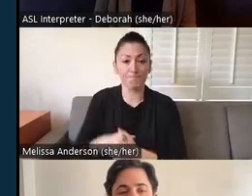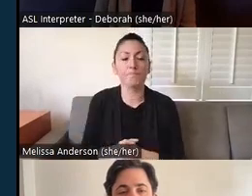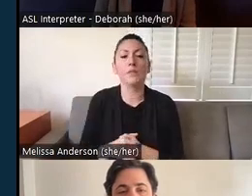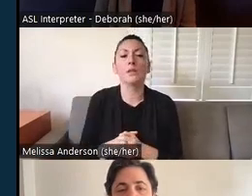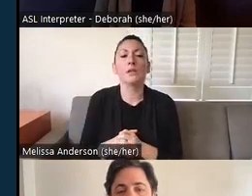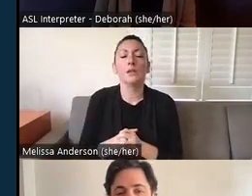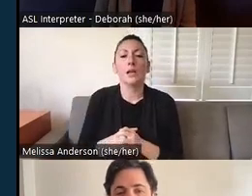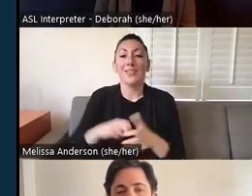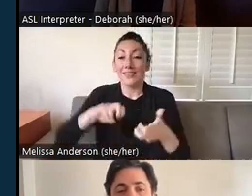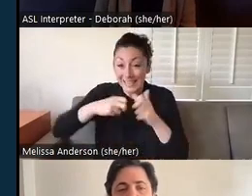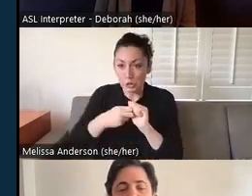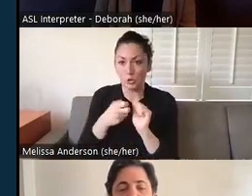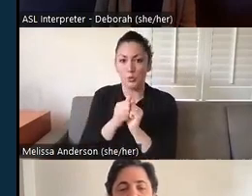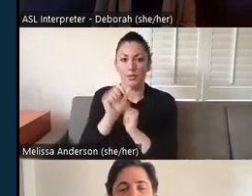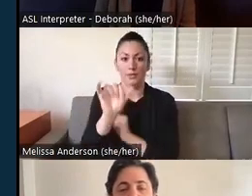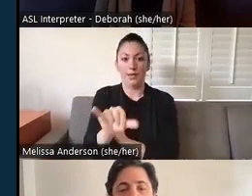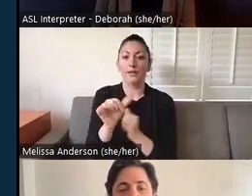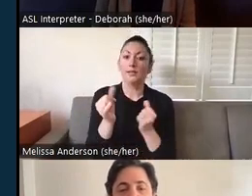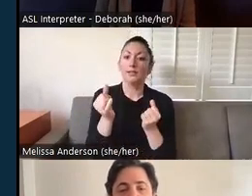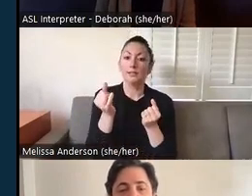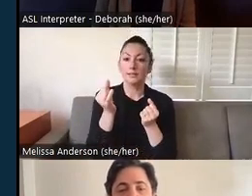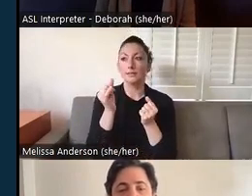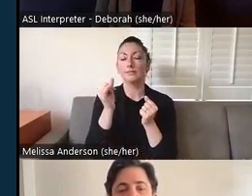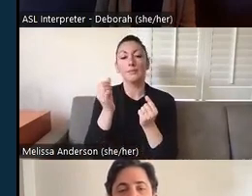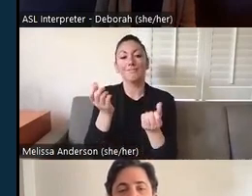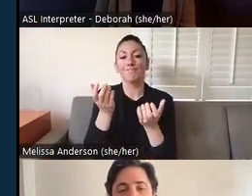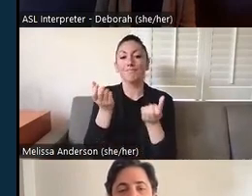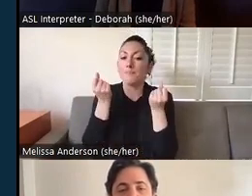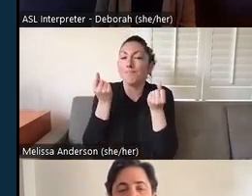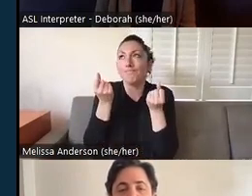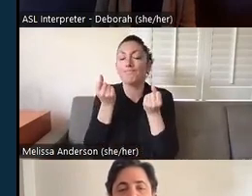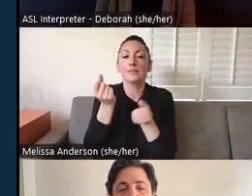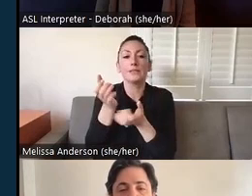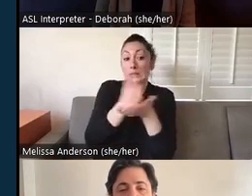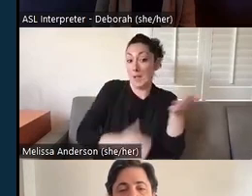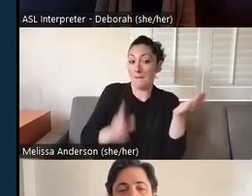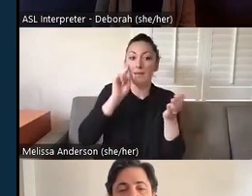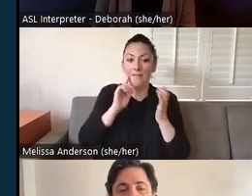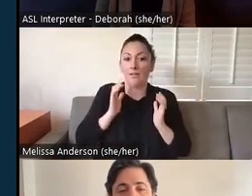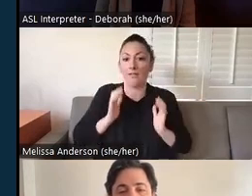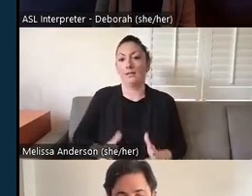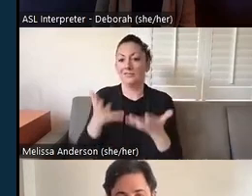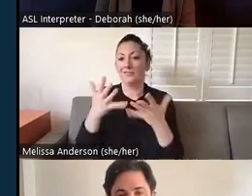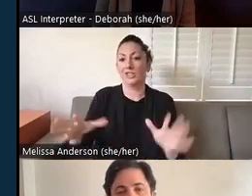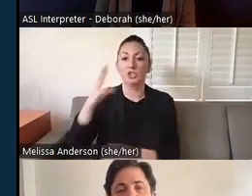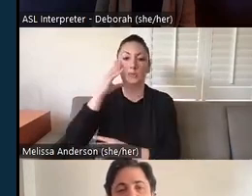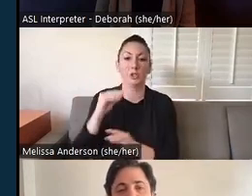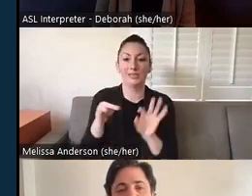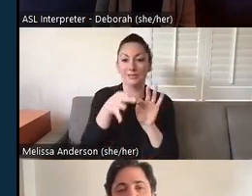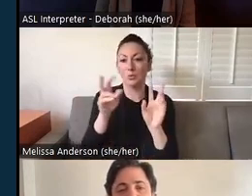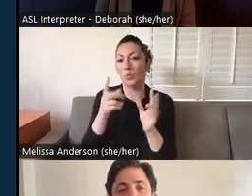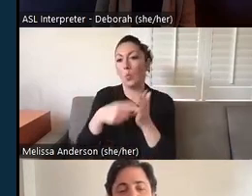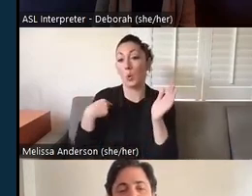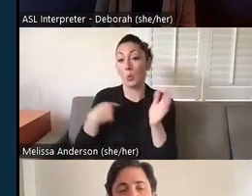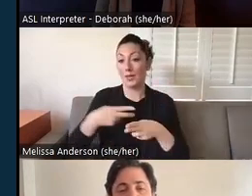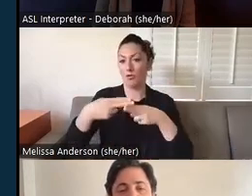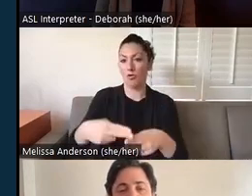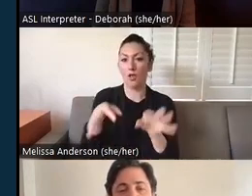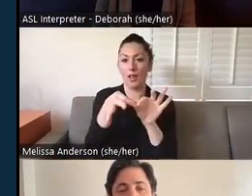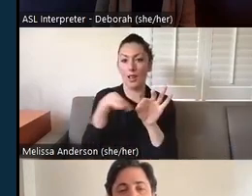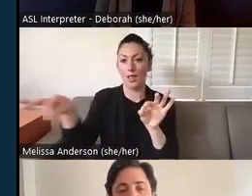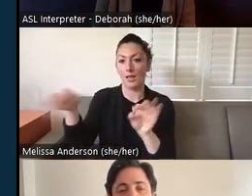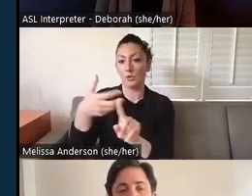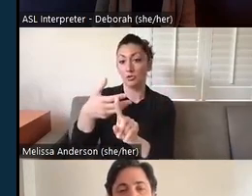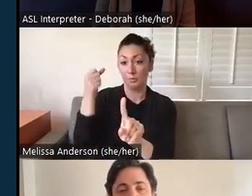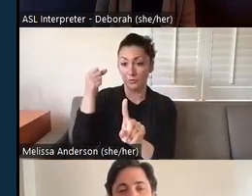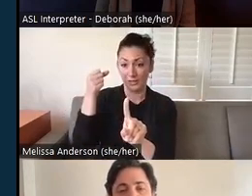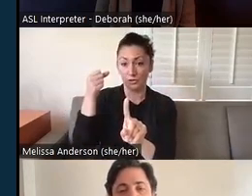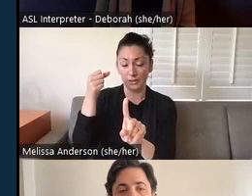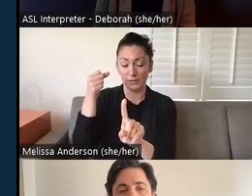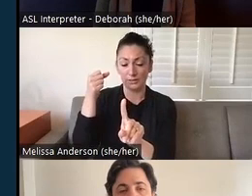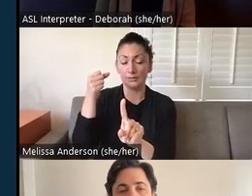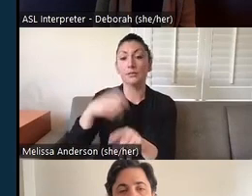people to express and share their trauma. Some of our deaf clients have experienced what we